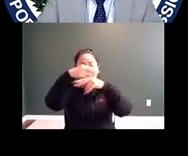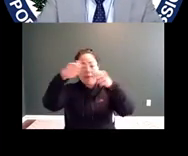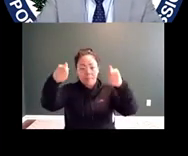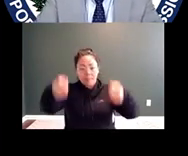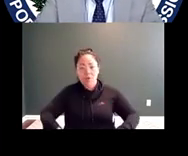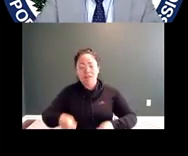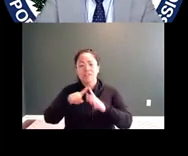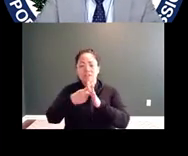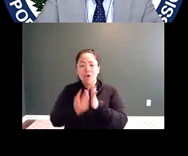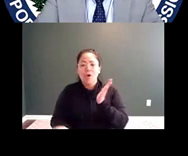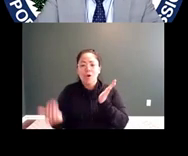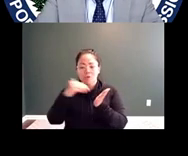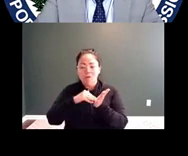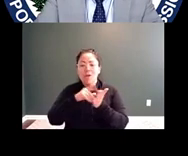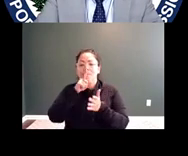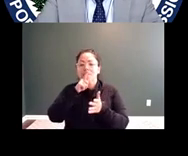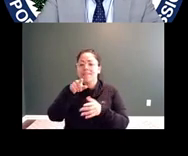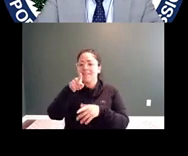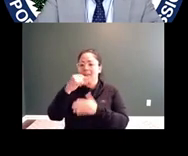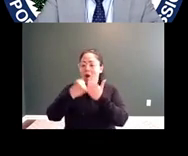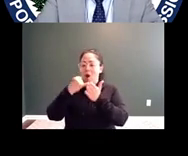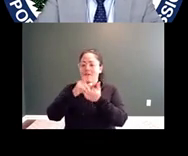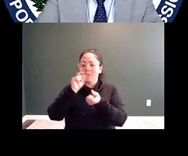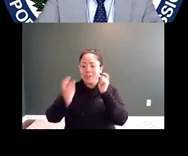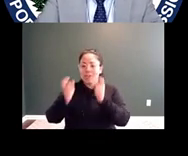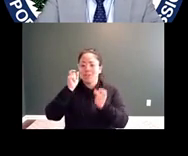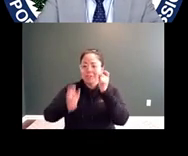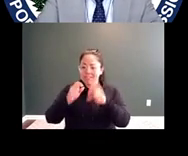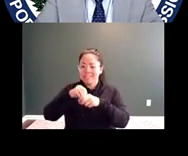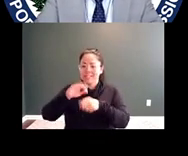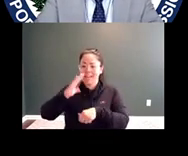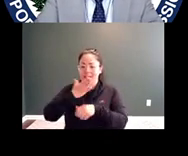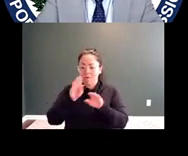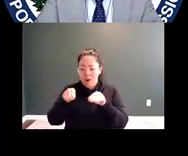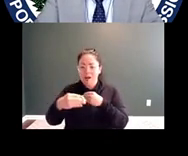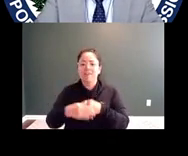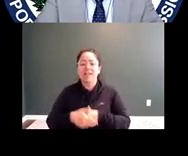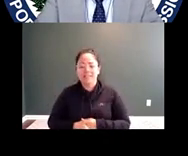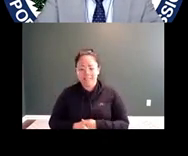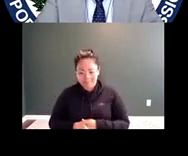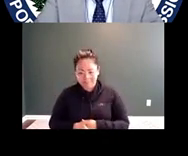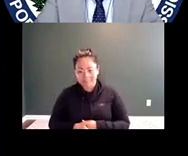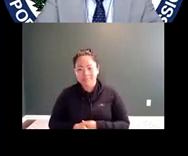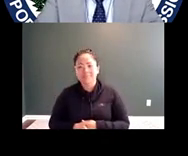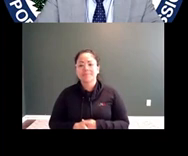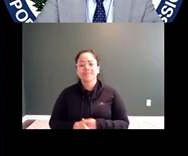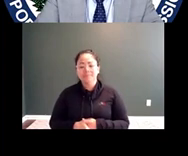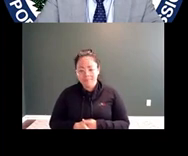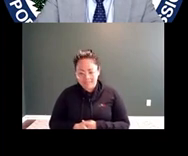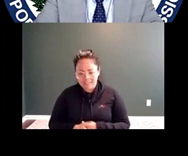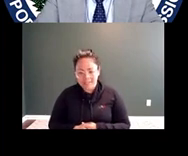So it's kind of this revolving artwork in our office that we can change. Excuse me Change as needed.